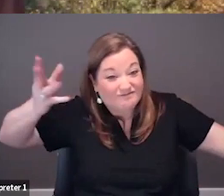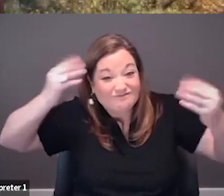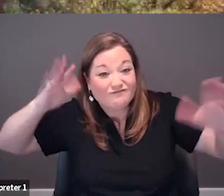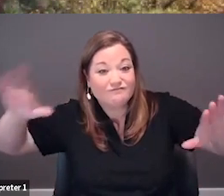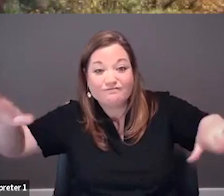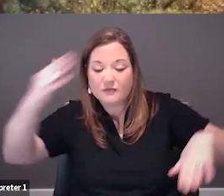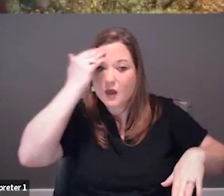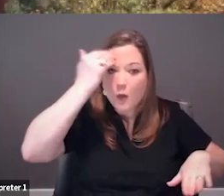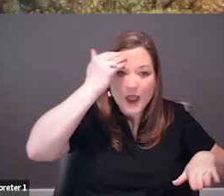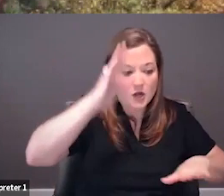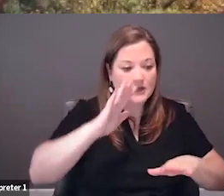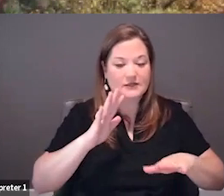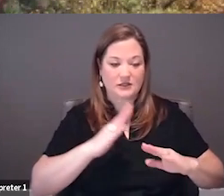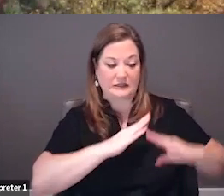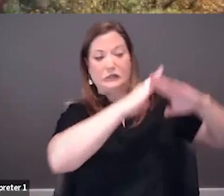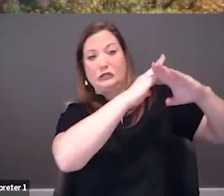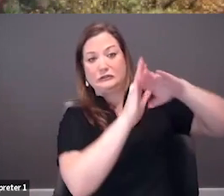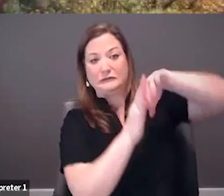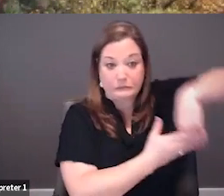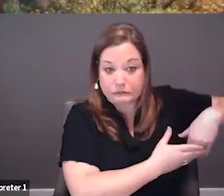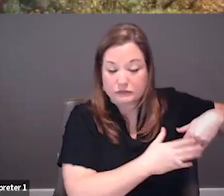that we've recently been experiencing ourselves.